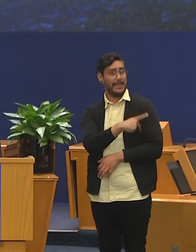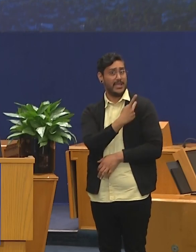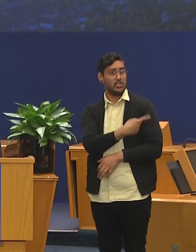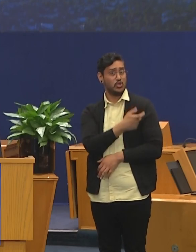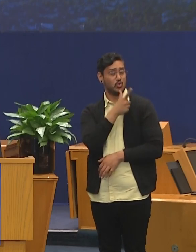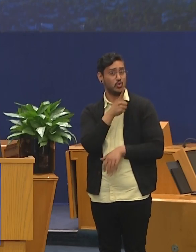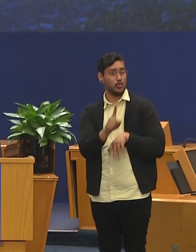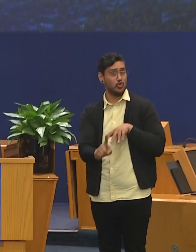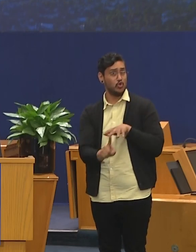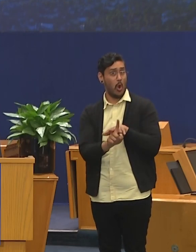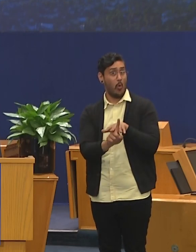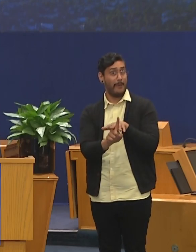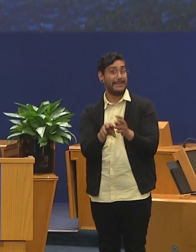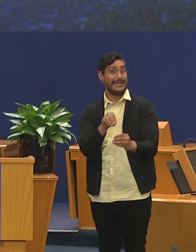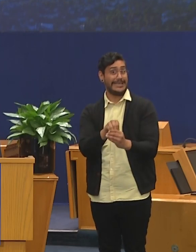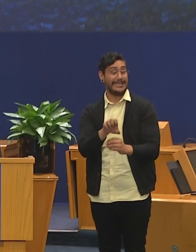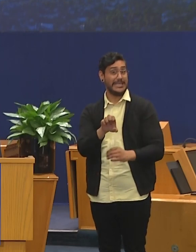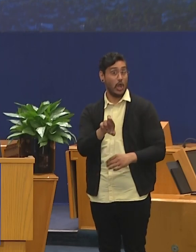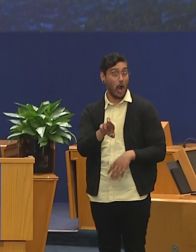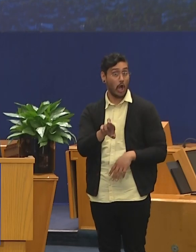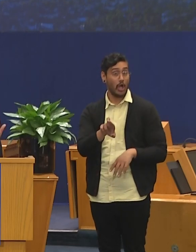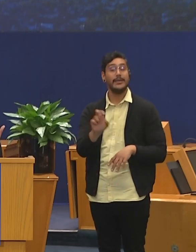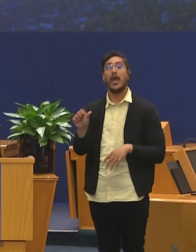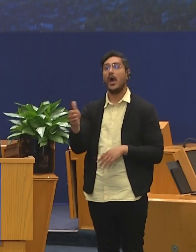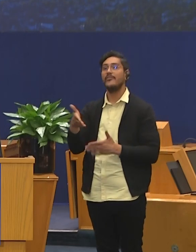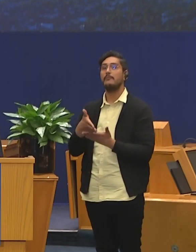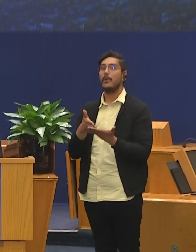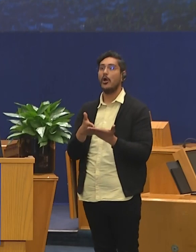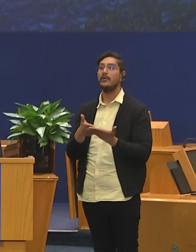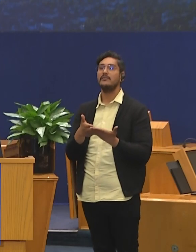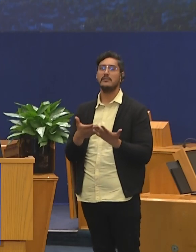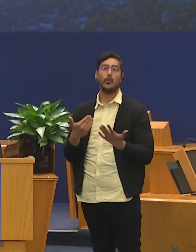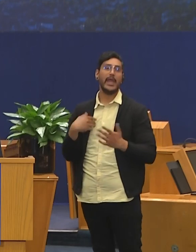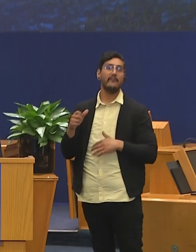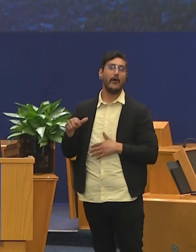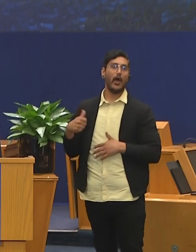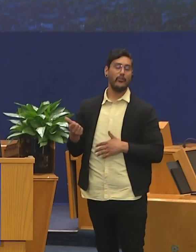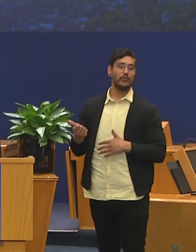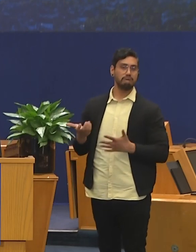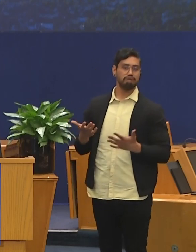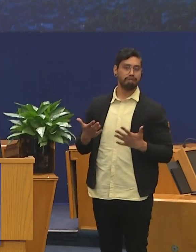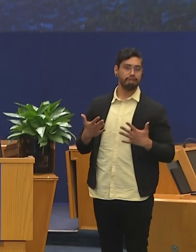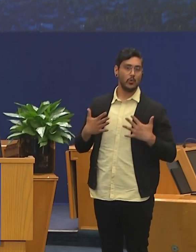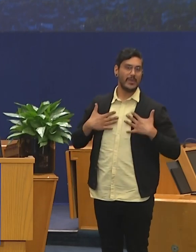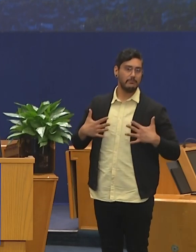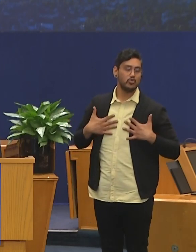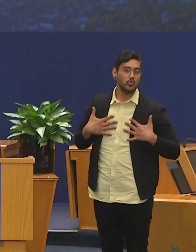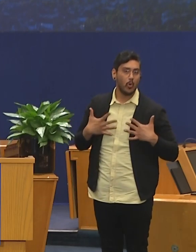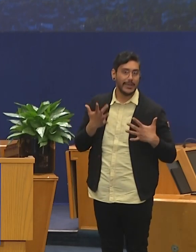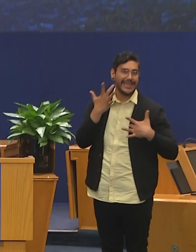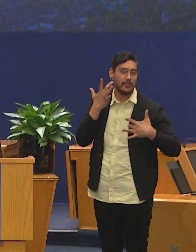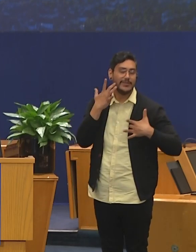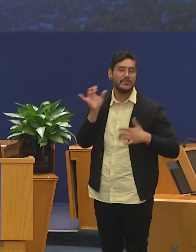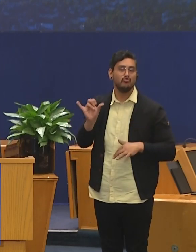INCREASE IN COVID-19 PATIENTS THAT ARE SHOWING UP IN EMERGENCY ROMS. AND THE OTHER PART OF IT IS THERE'S OTHER RESPIRATORY